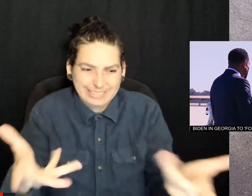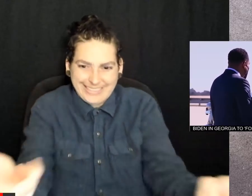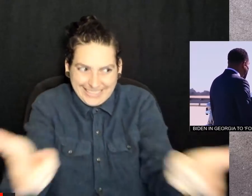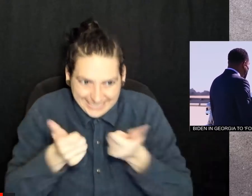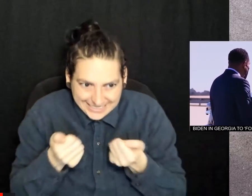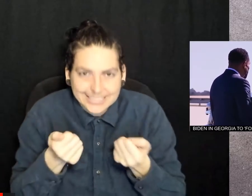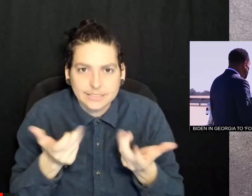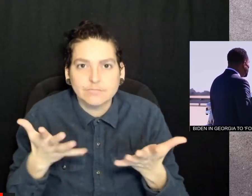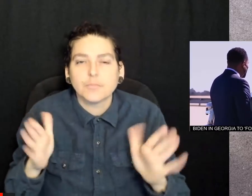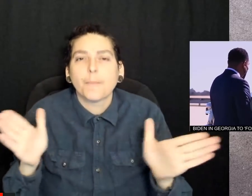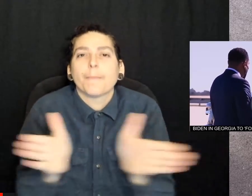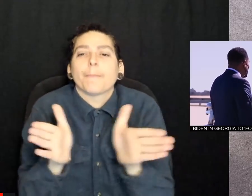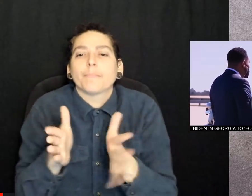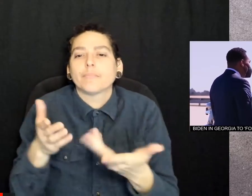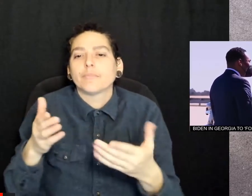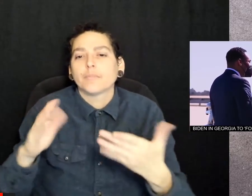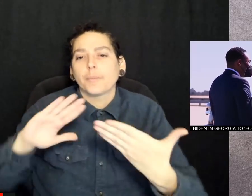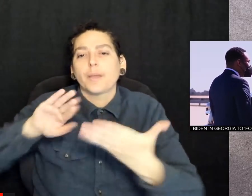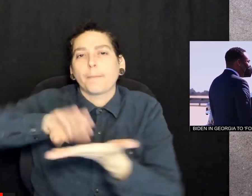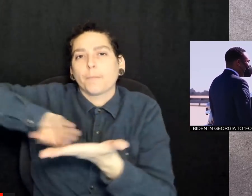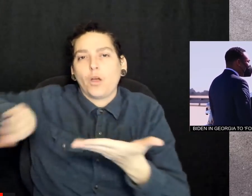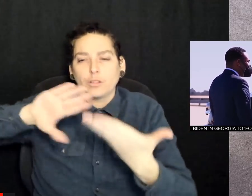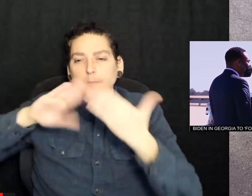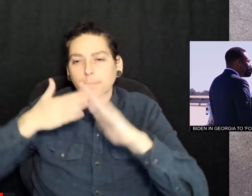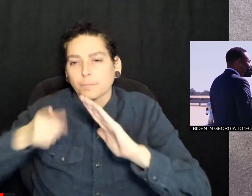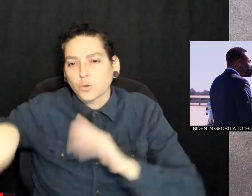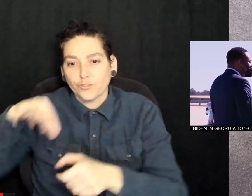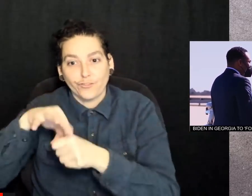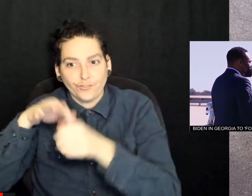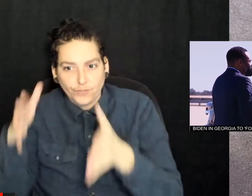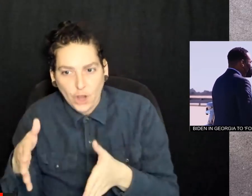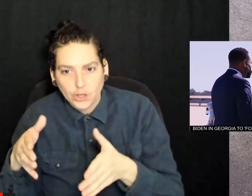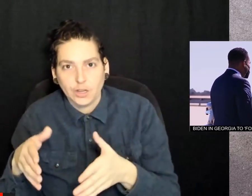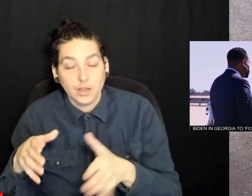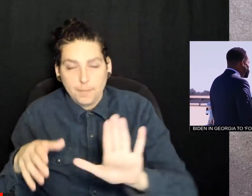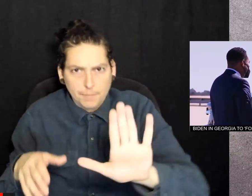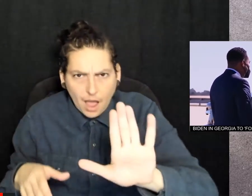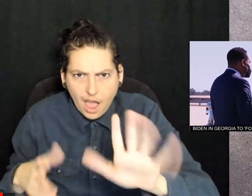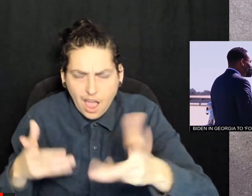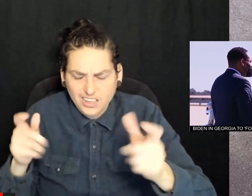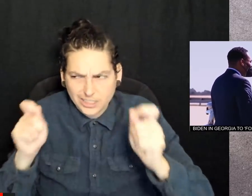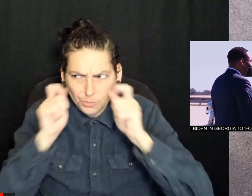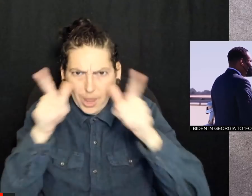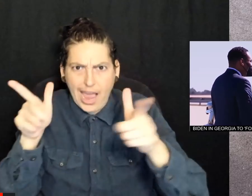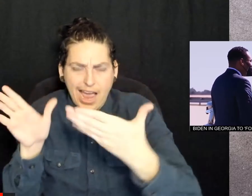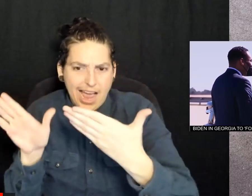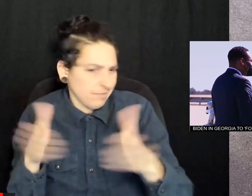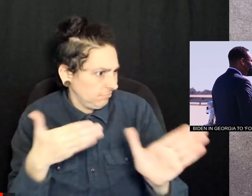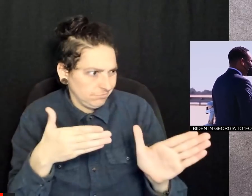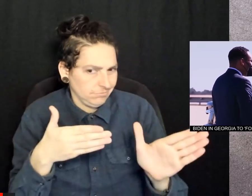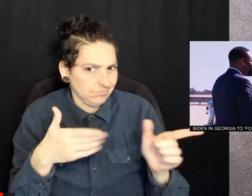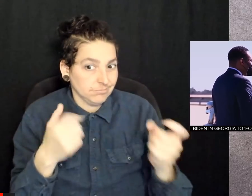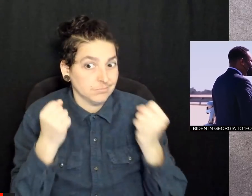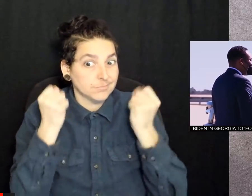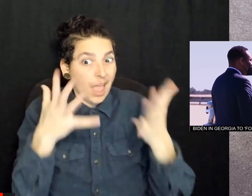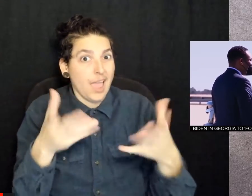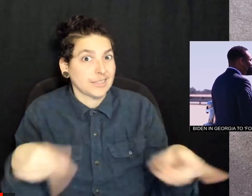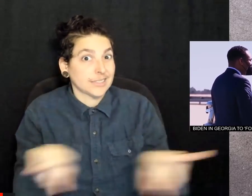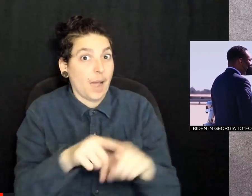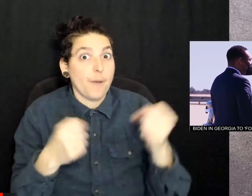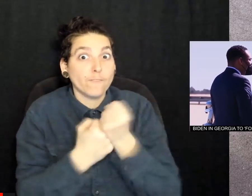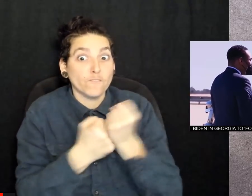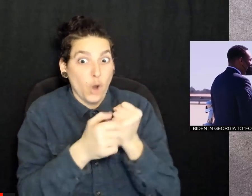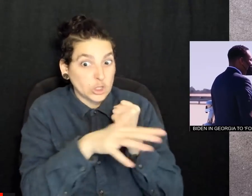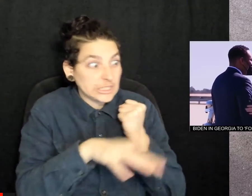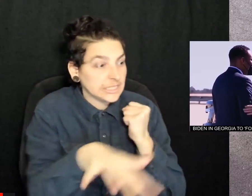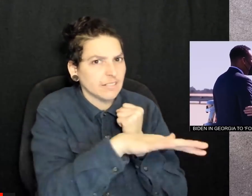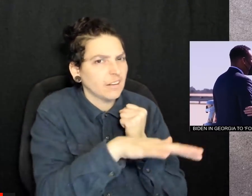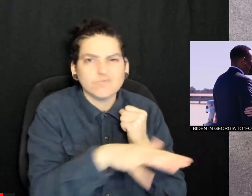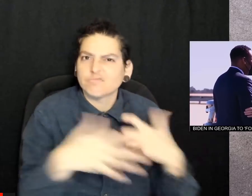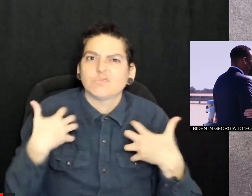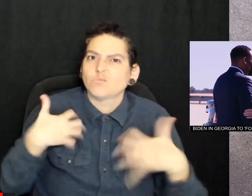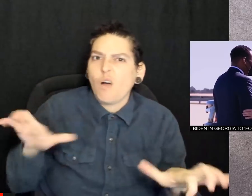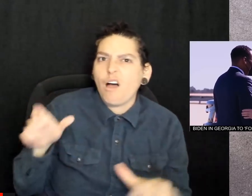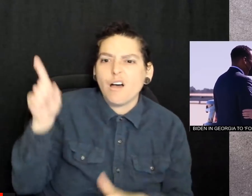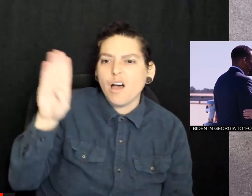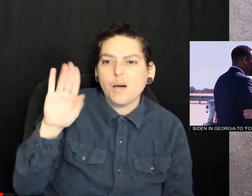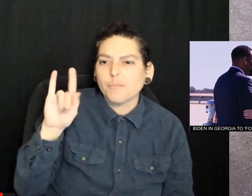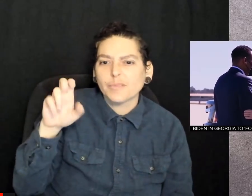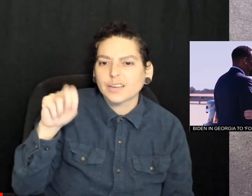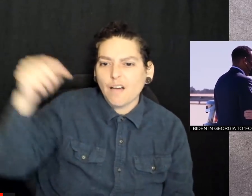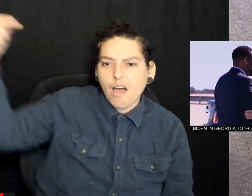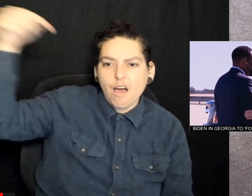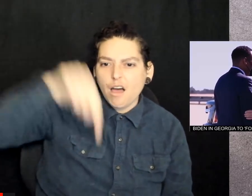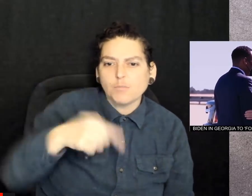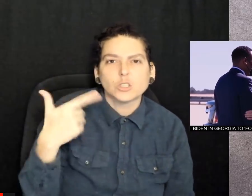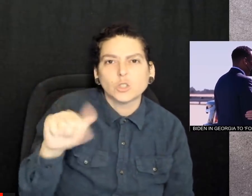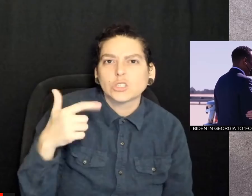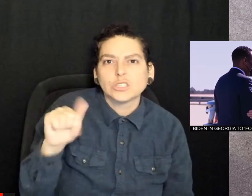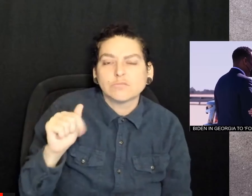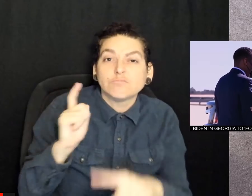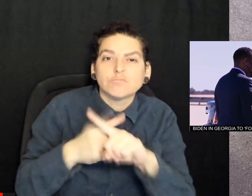to bring out minority voters but in a surprise move many of those same advocates did not